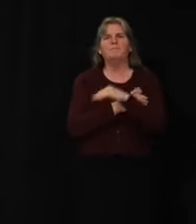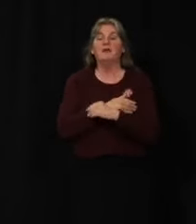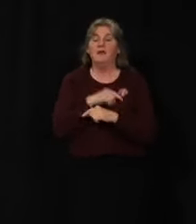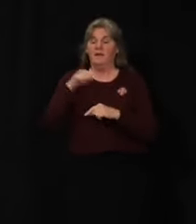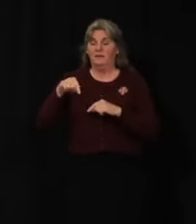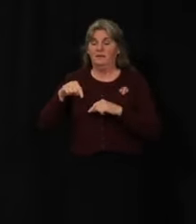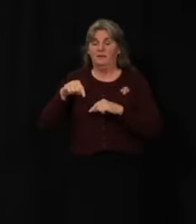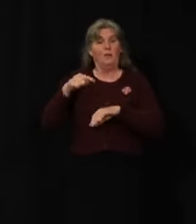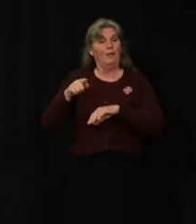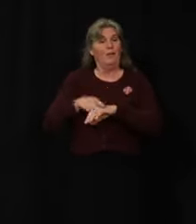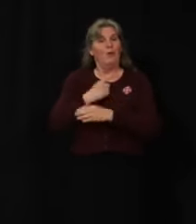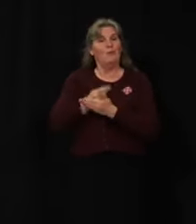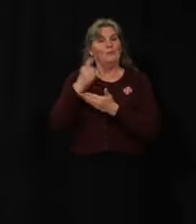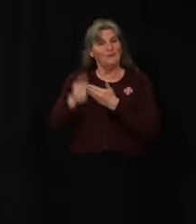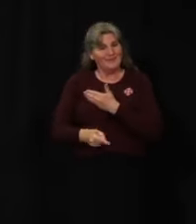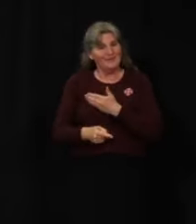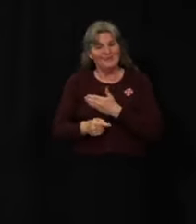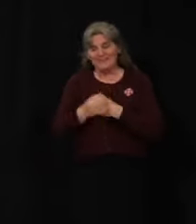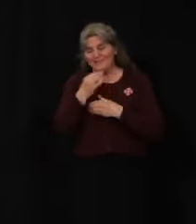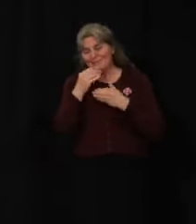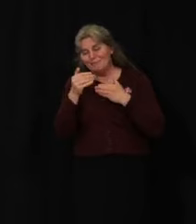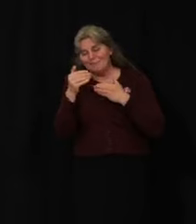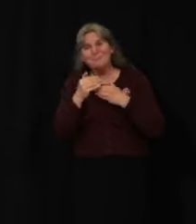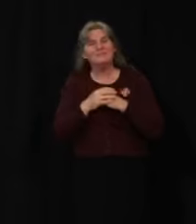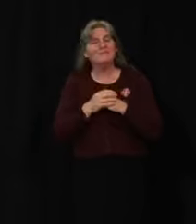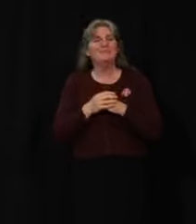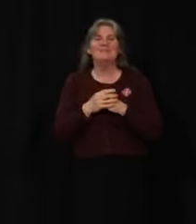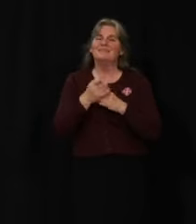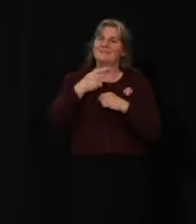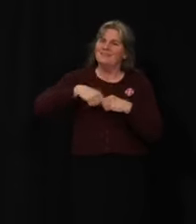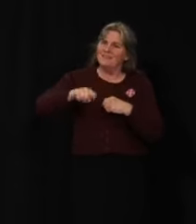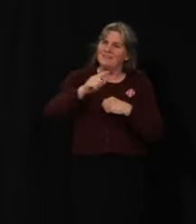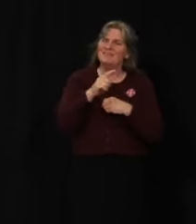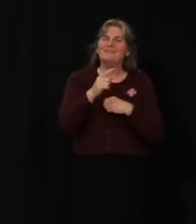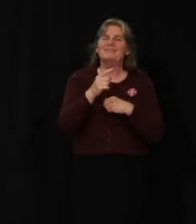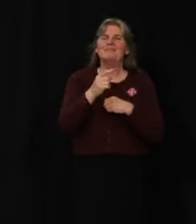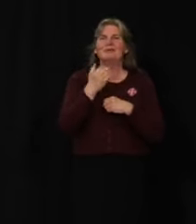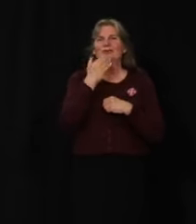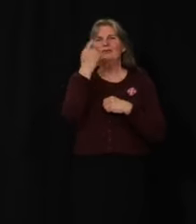weekend, and it is a good time for us to be a little bit more